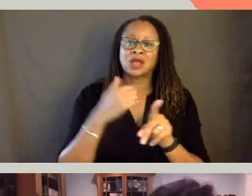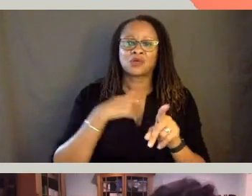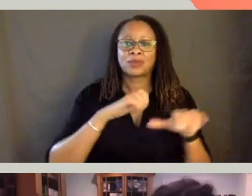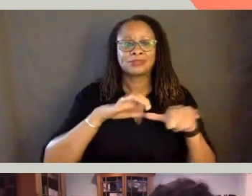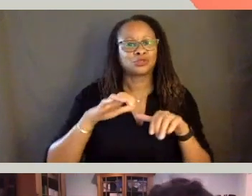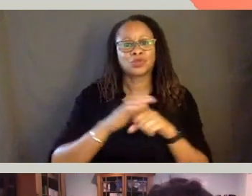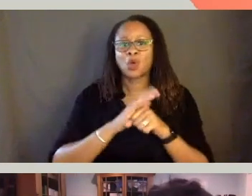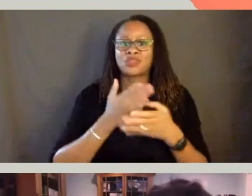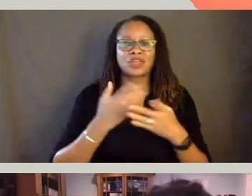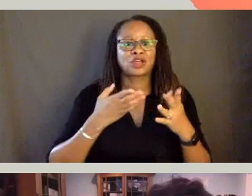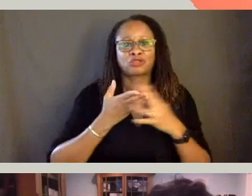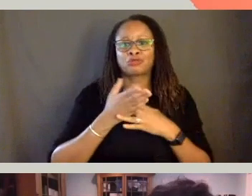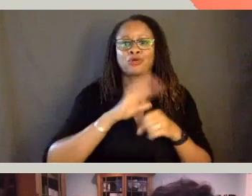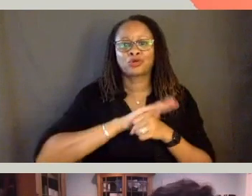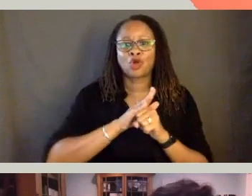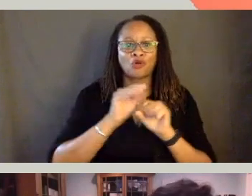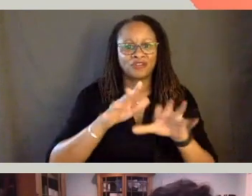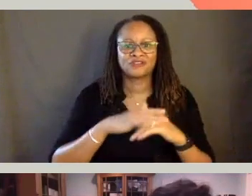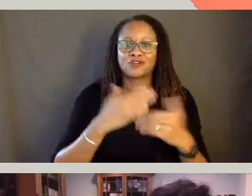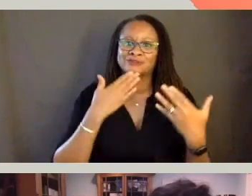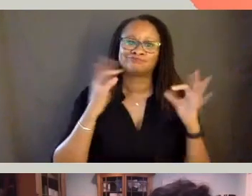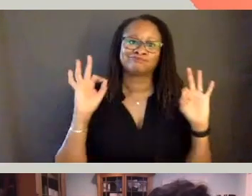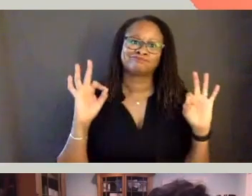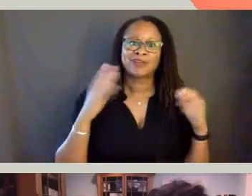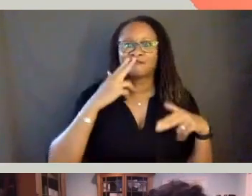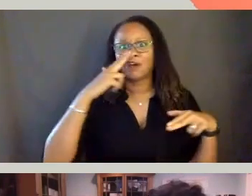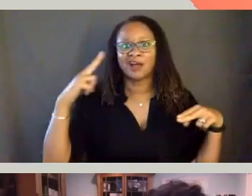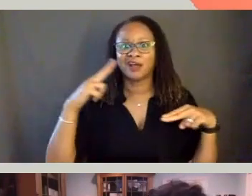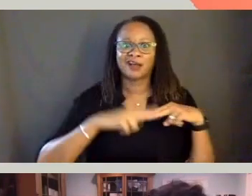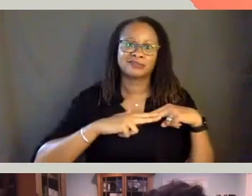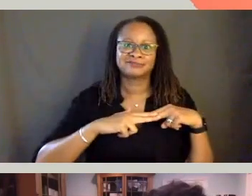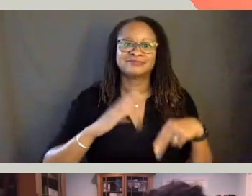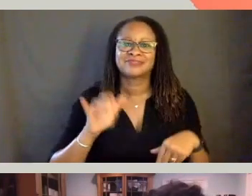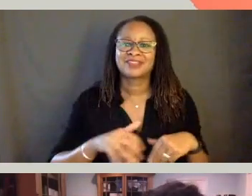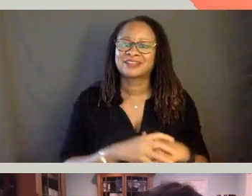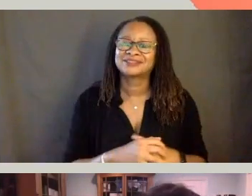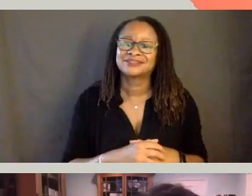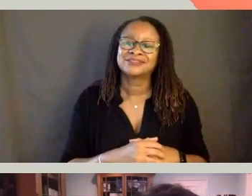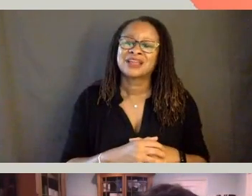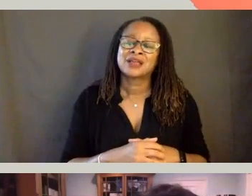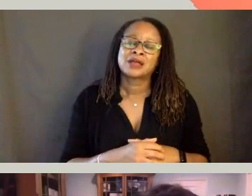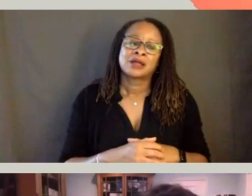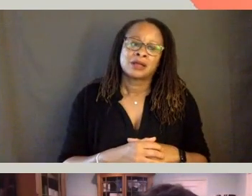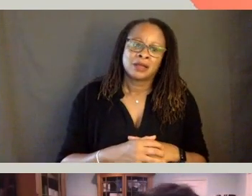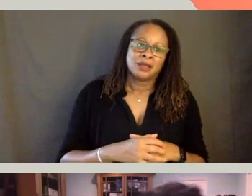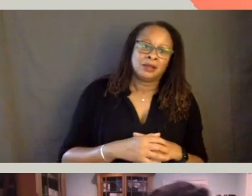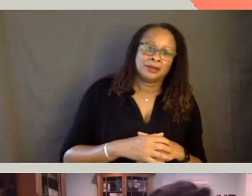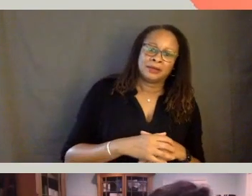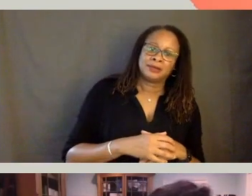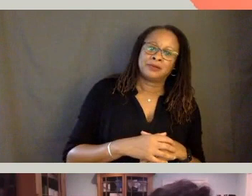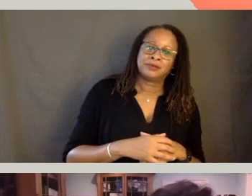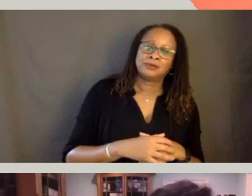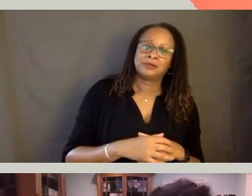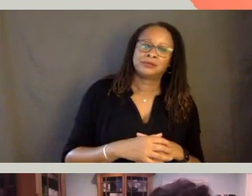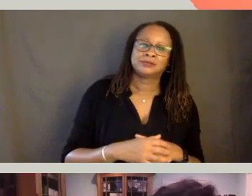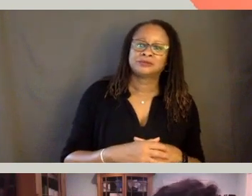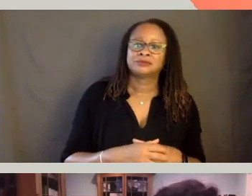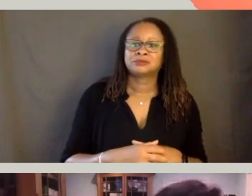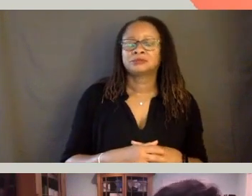through COVID for good times and good fun. So, I think we just have shifted, we keep pivoting, right?